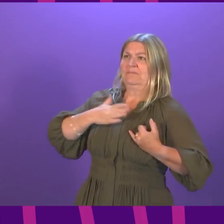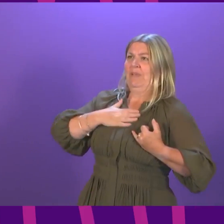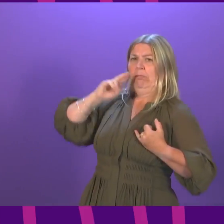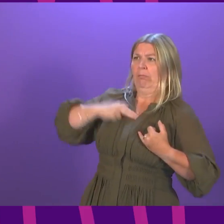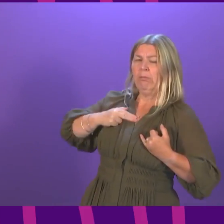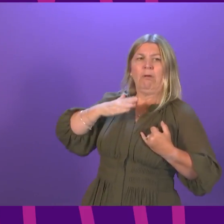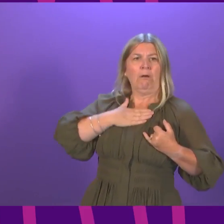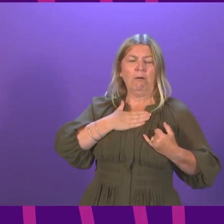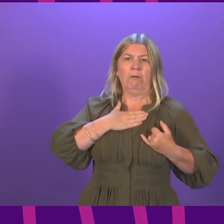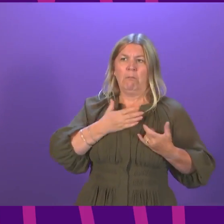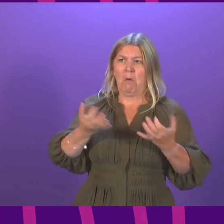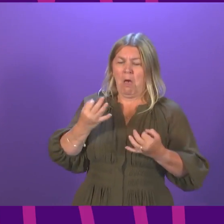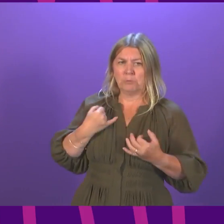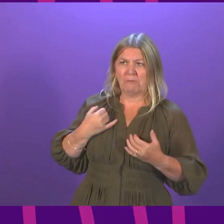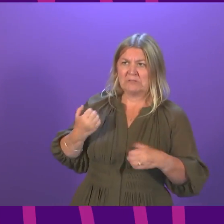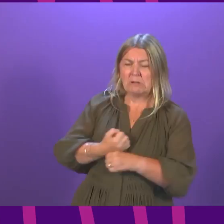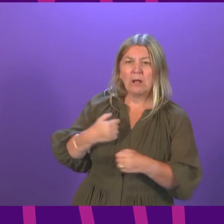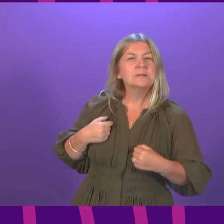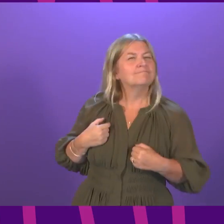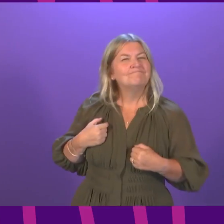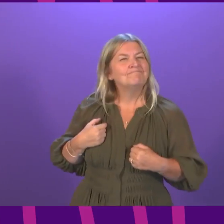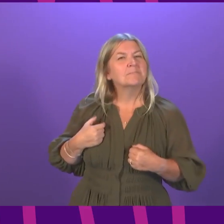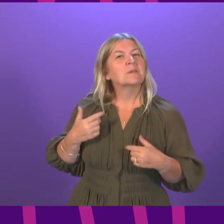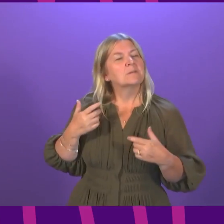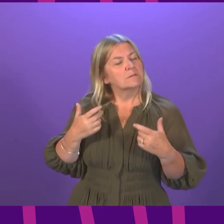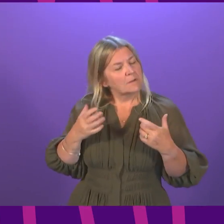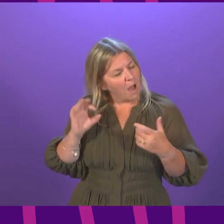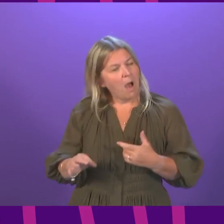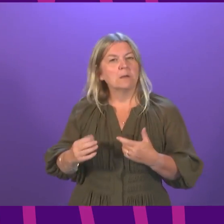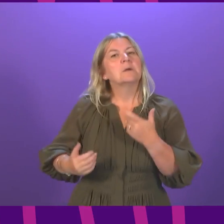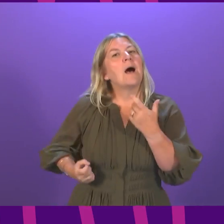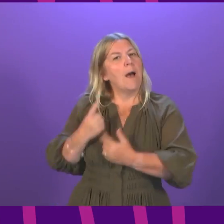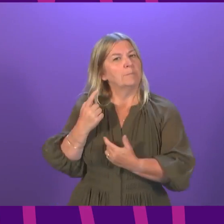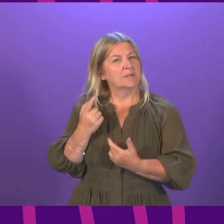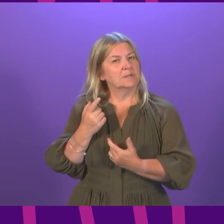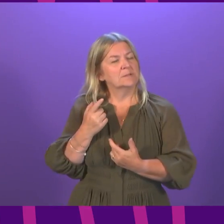people accessing treatment. We must remove it and we must have a far better discussion